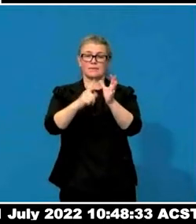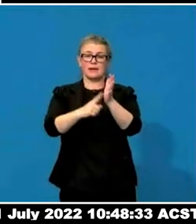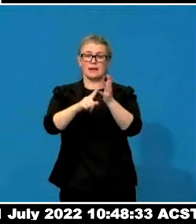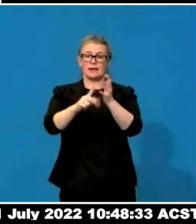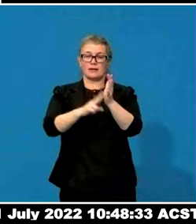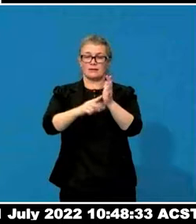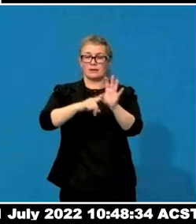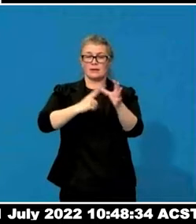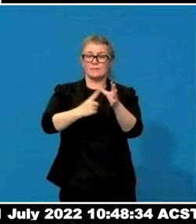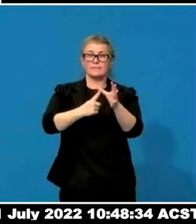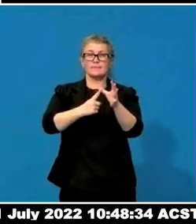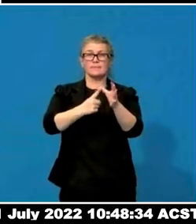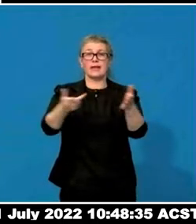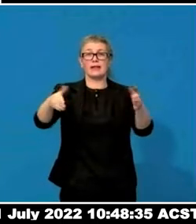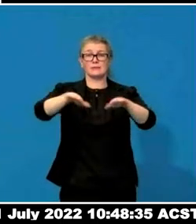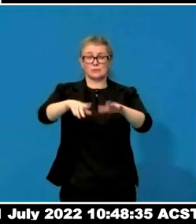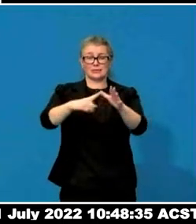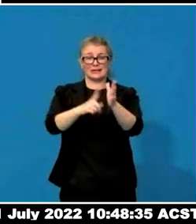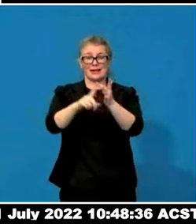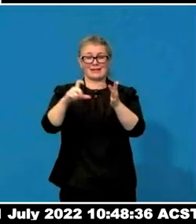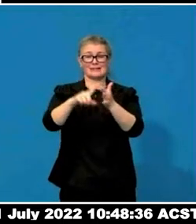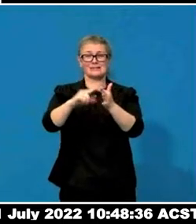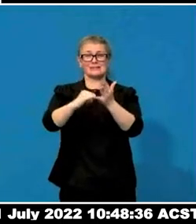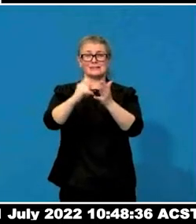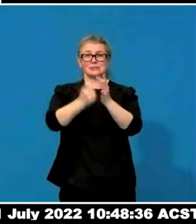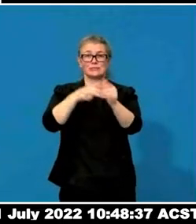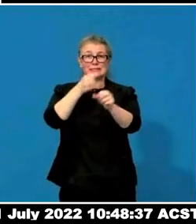Alice Springs. You can see the NPY Lands outlined on that map.